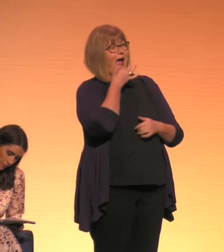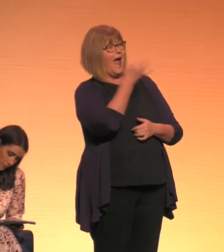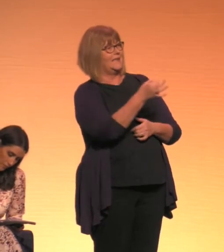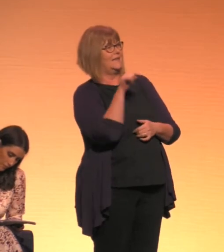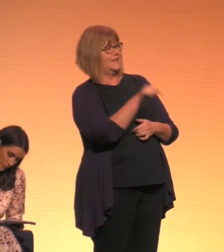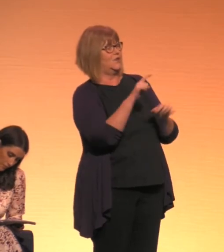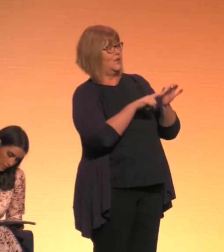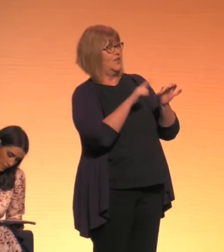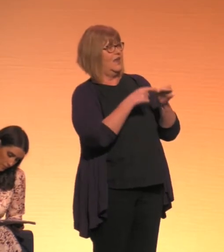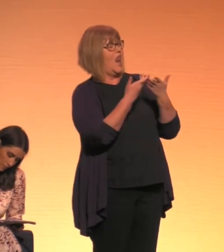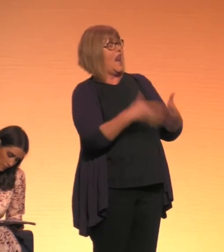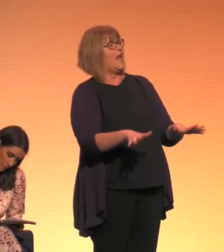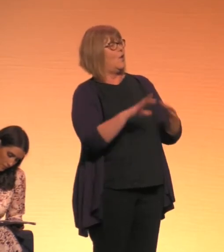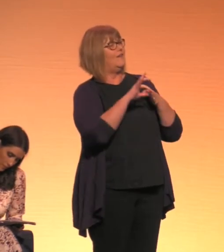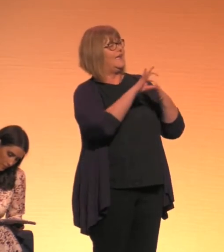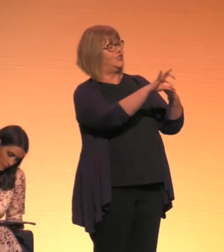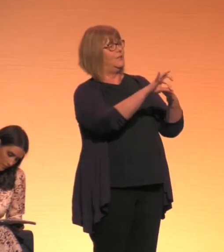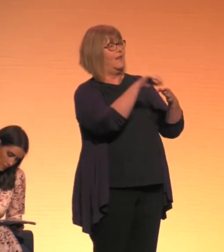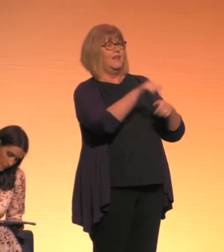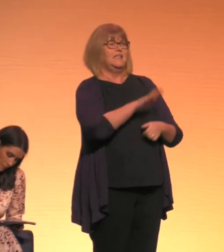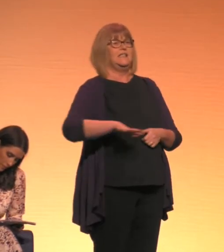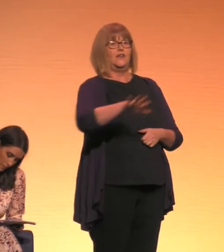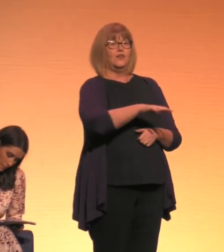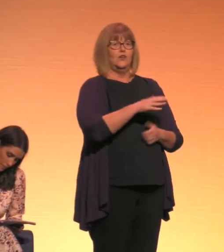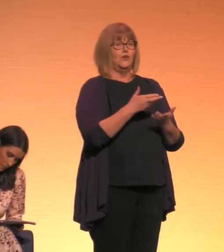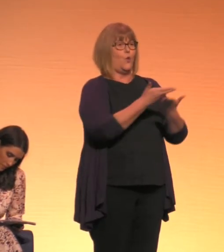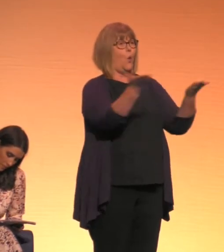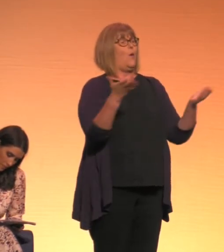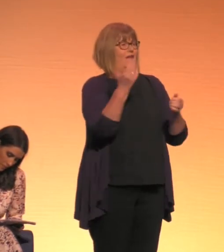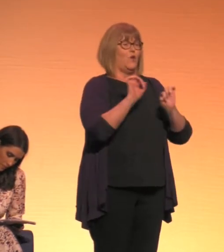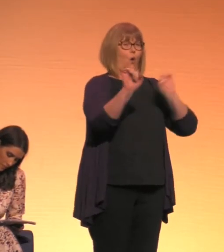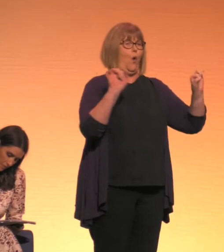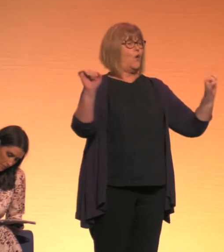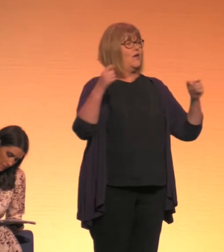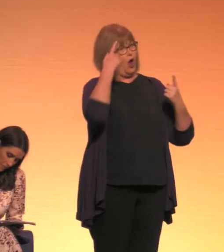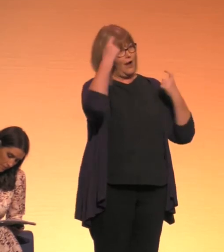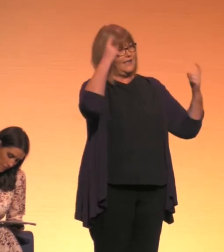of leadership in the sector. Now, you will all have your own ideas about what that means,